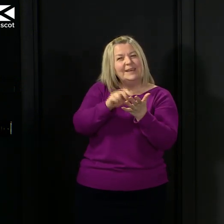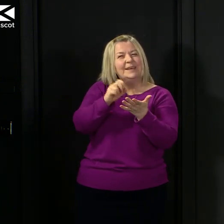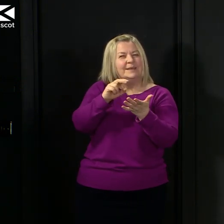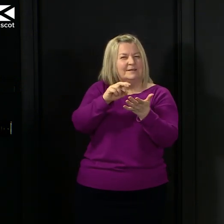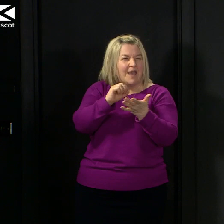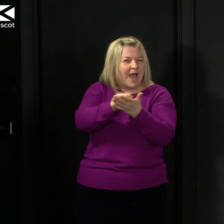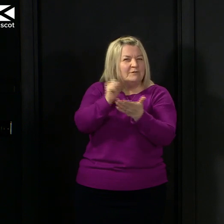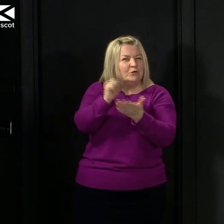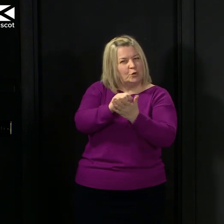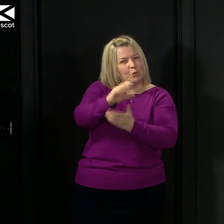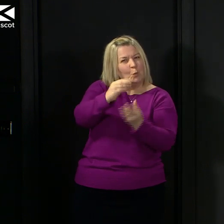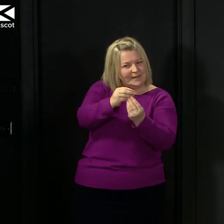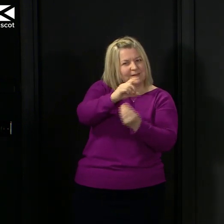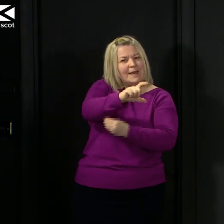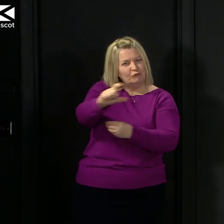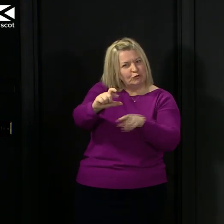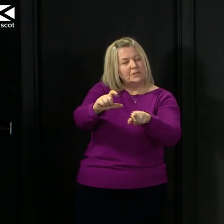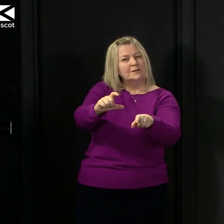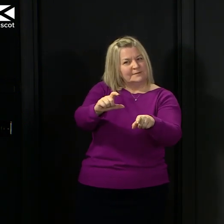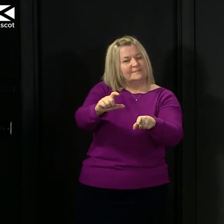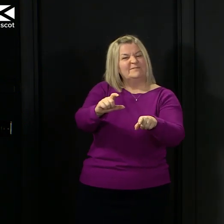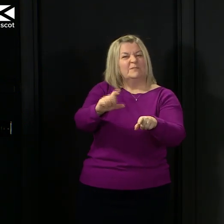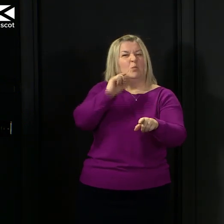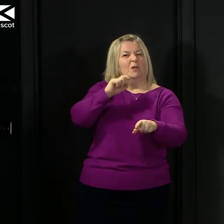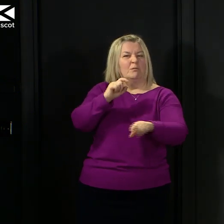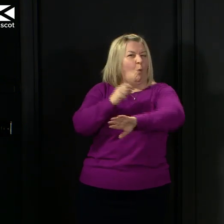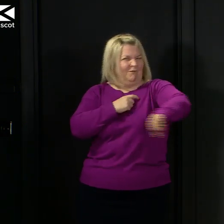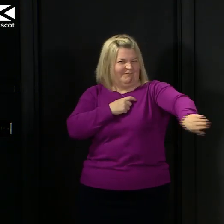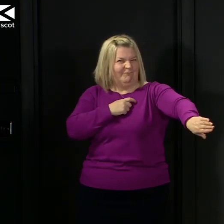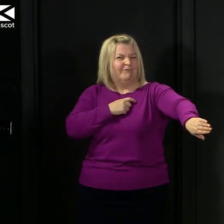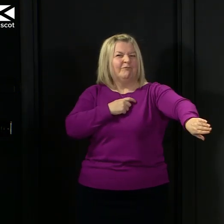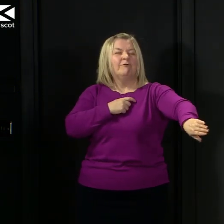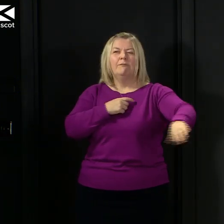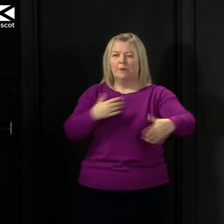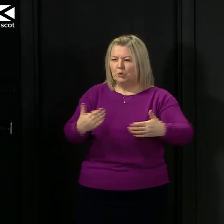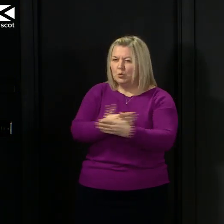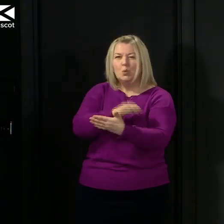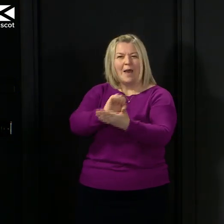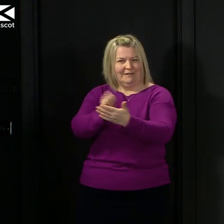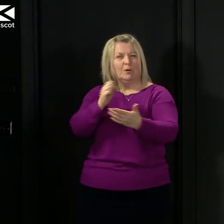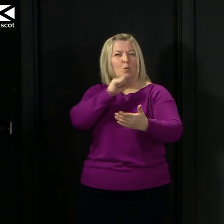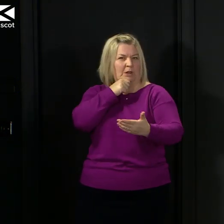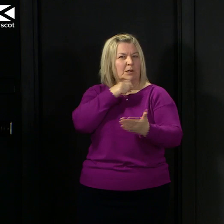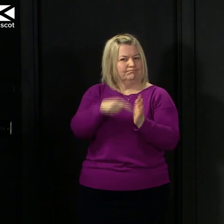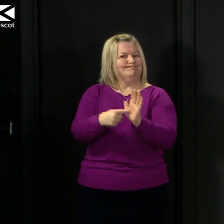that work is ongoing. That work will take the opportunity to reiterate the vital importance